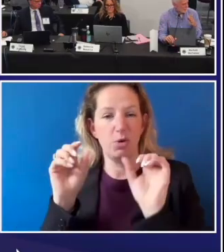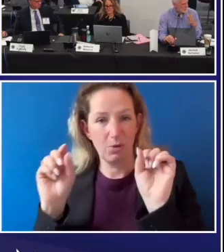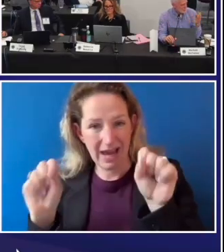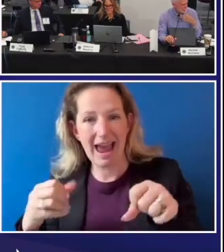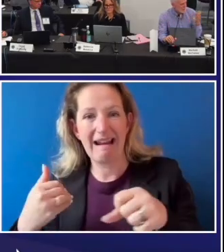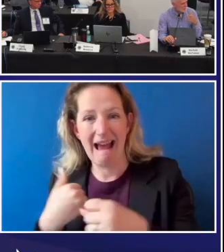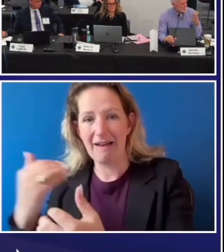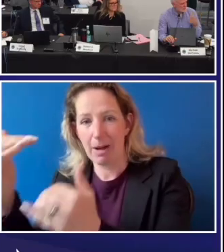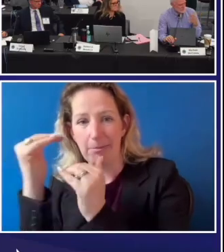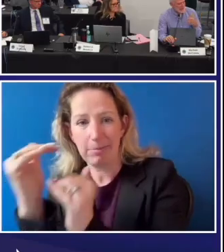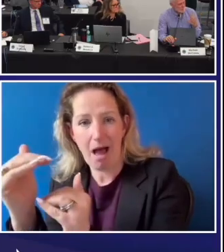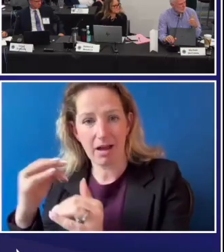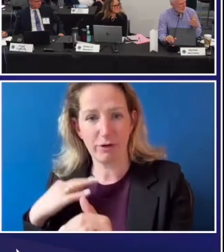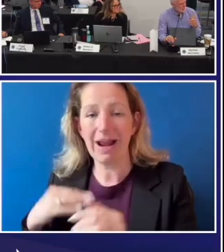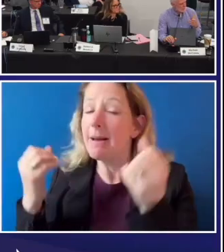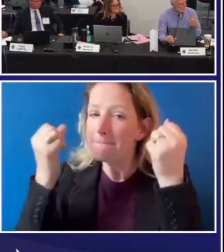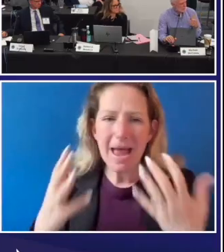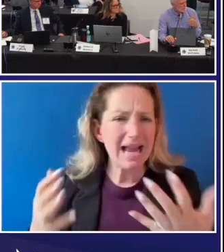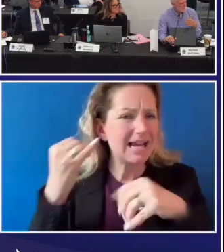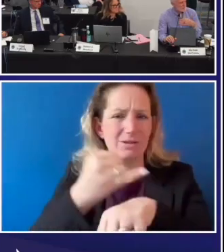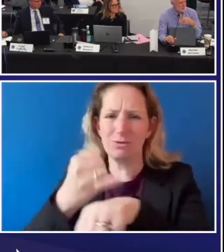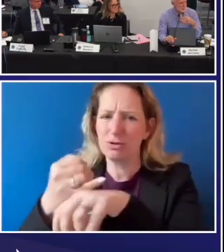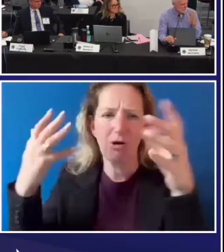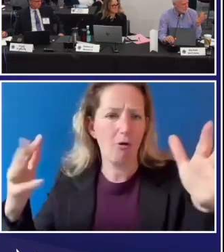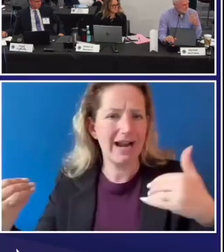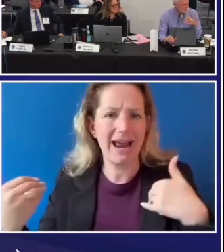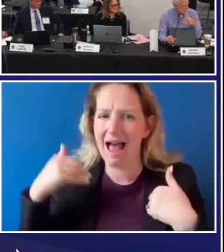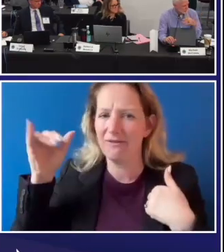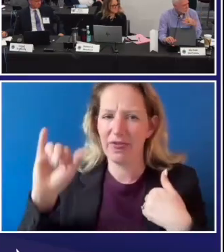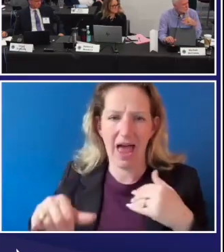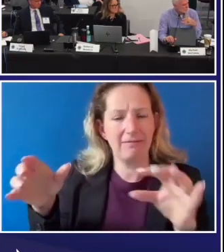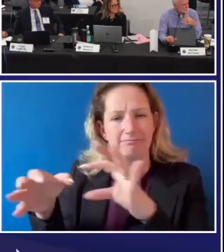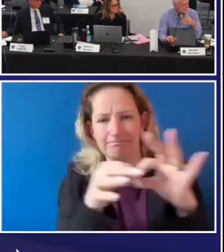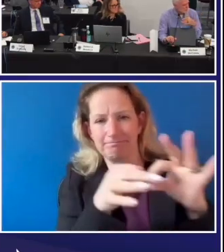So many institutions have those kind of agreements, but I think it's the presumption piece that you're taught.